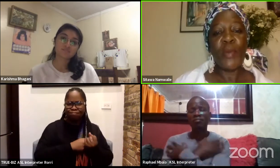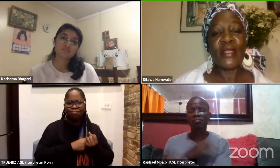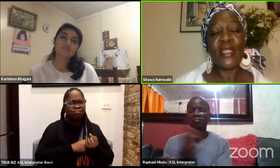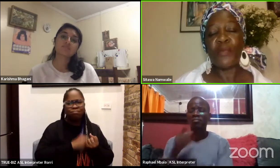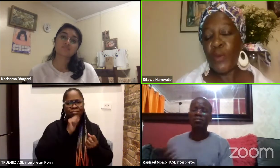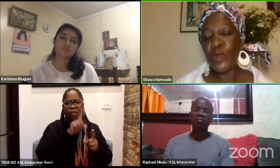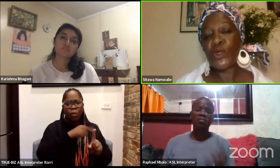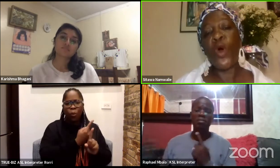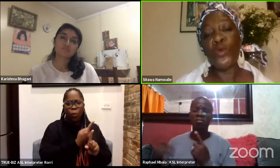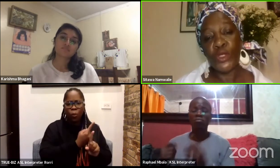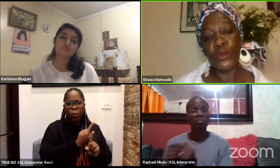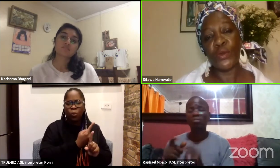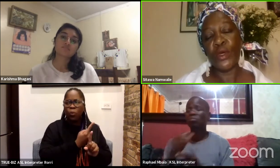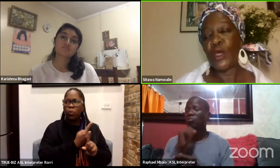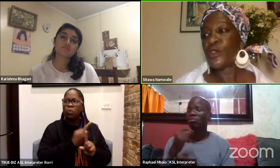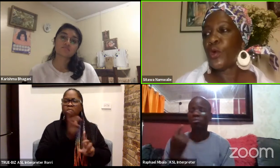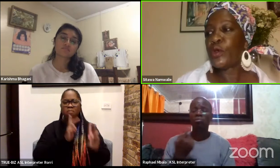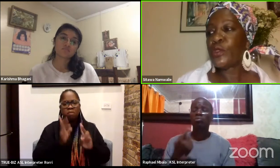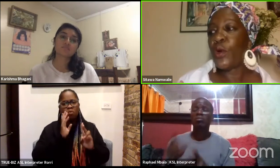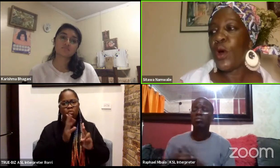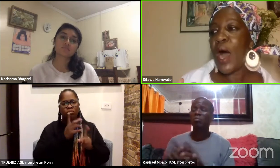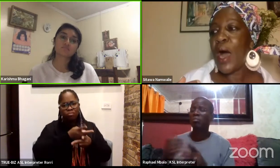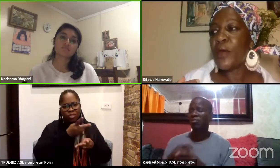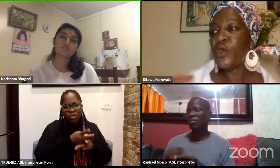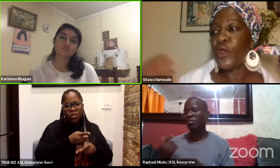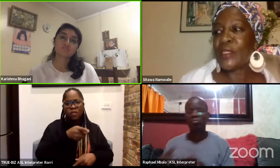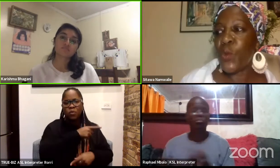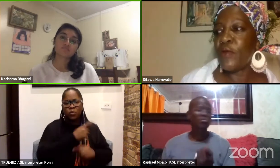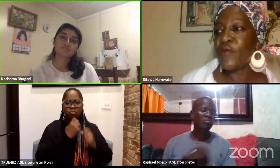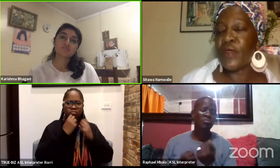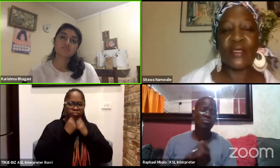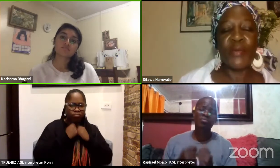and there are people to hold you. So, that's one of the things,